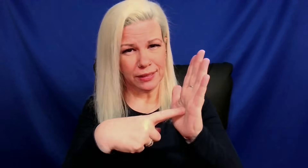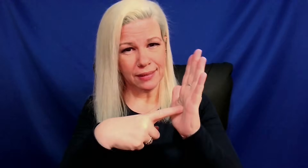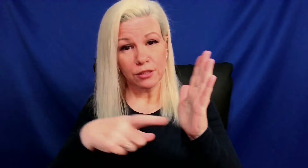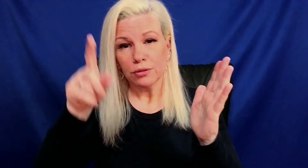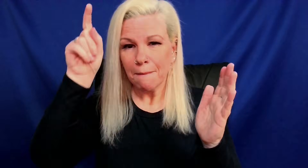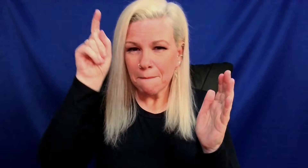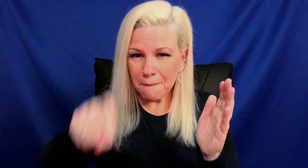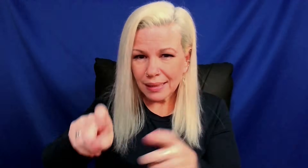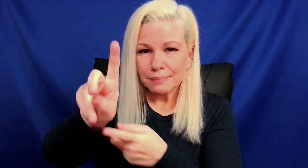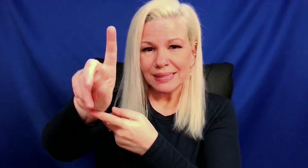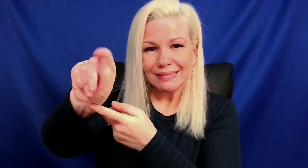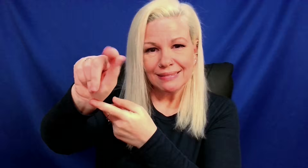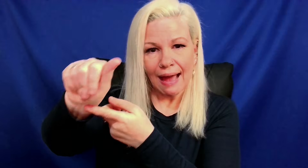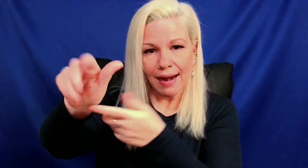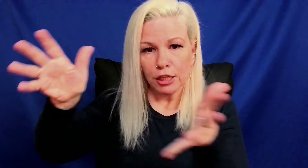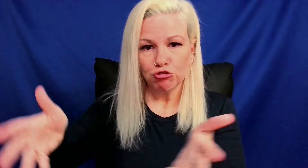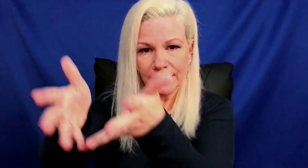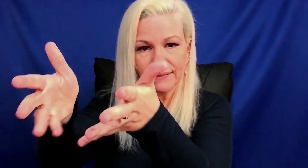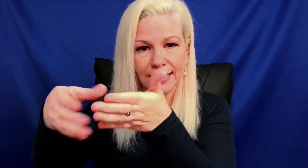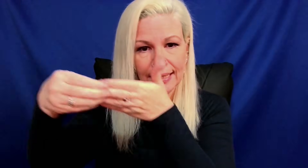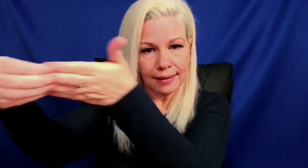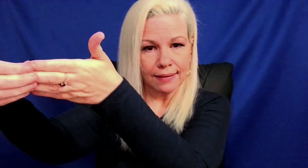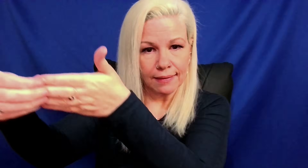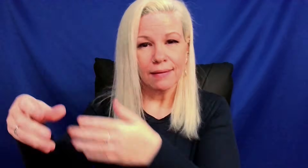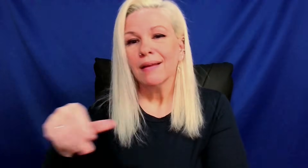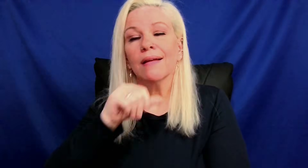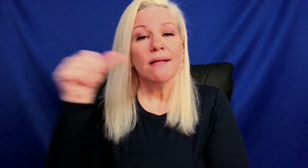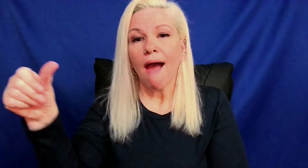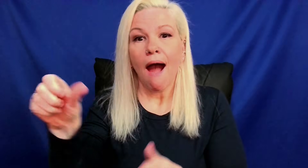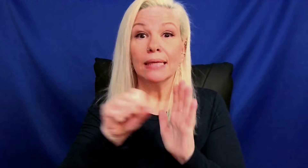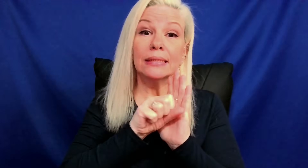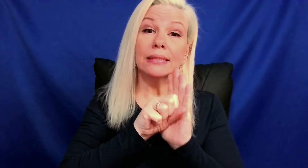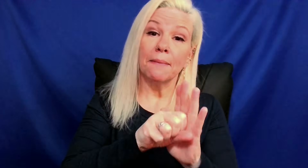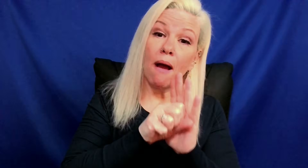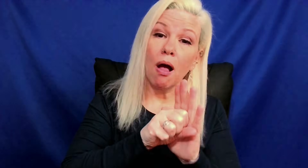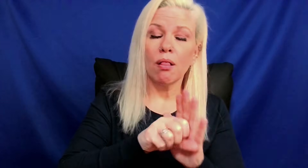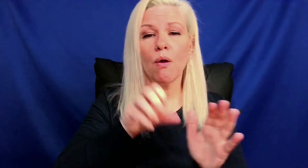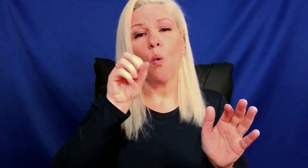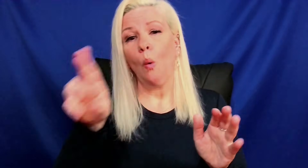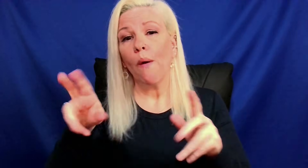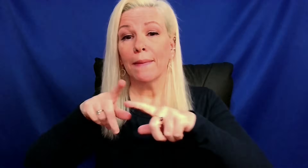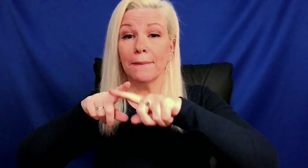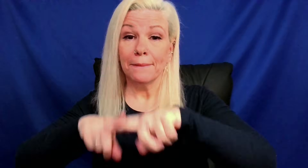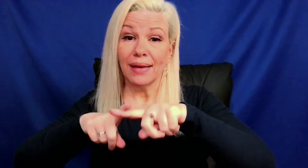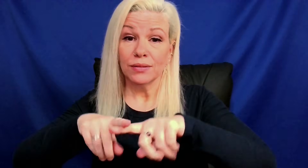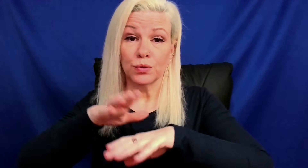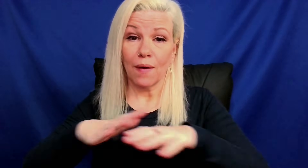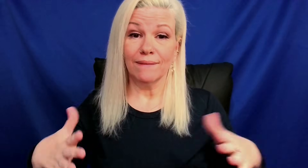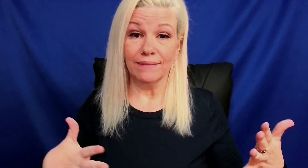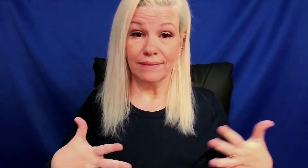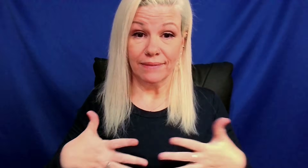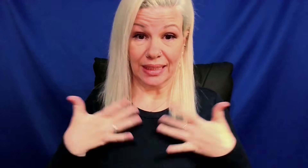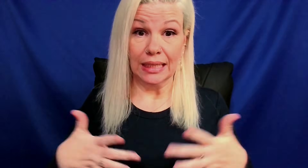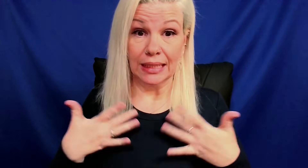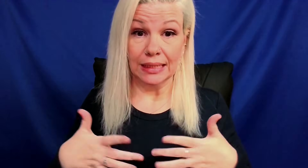Representation must be data driven, not symbolic or based on feelings.